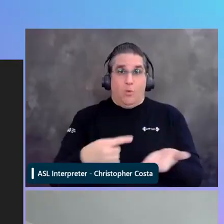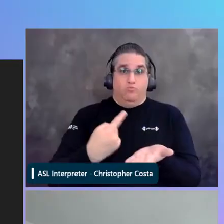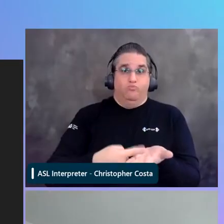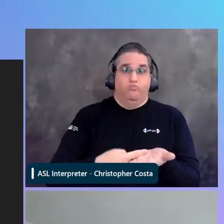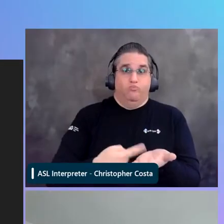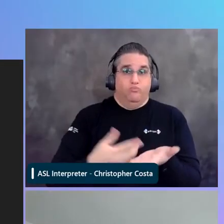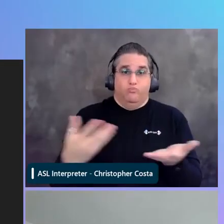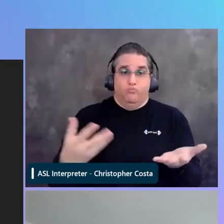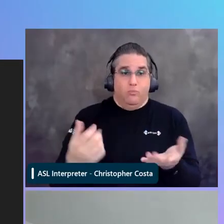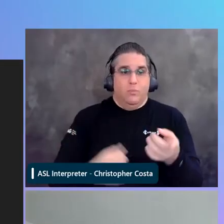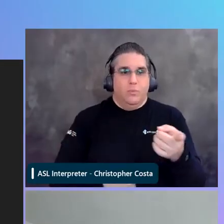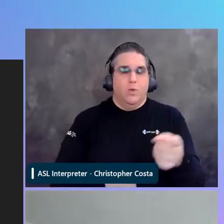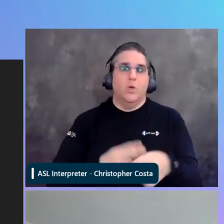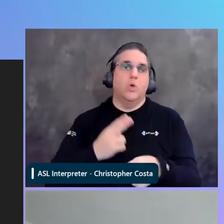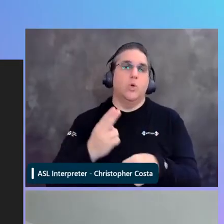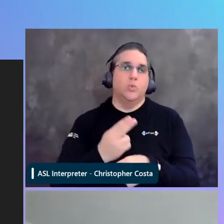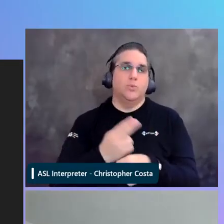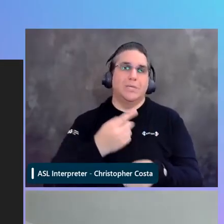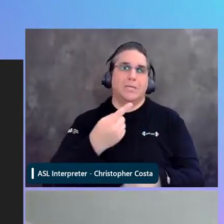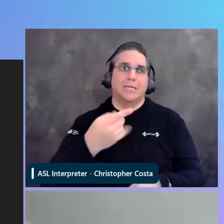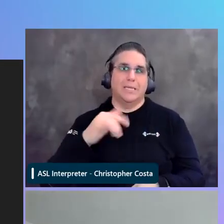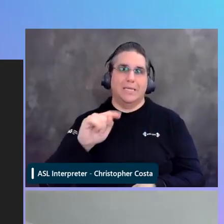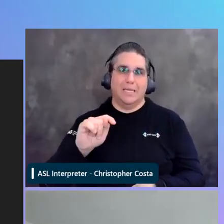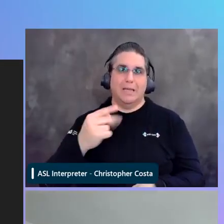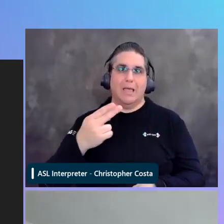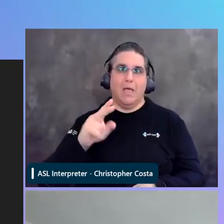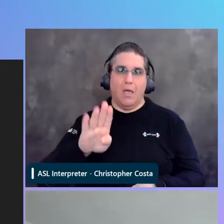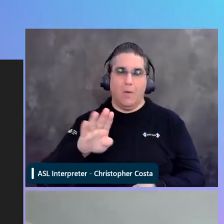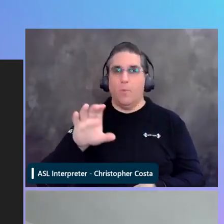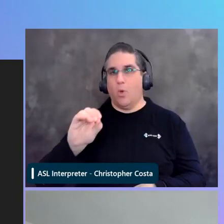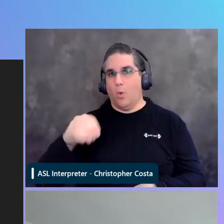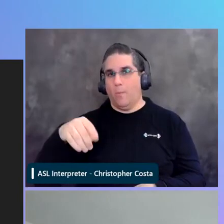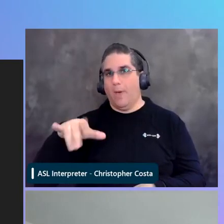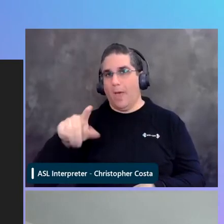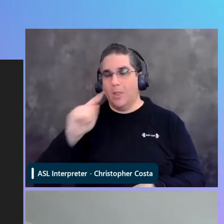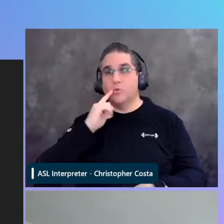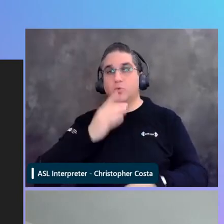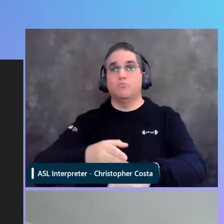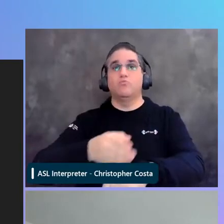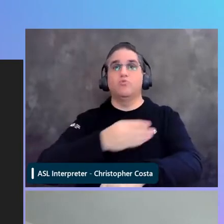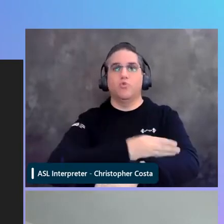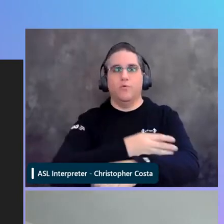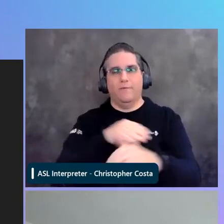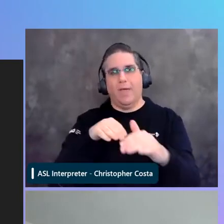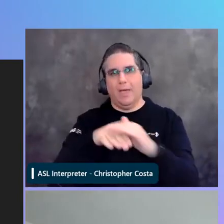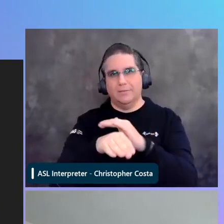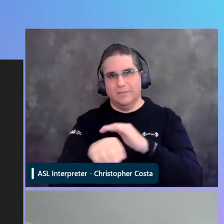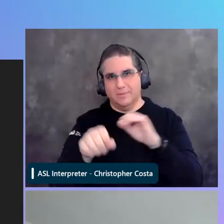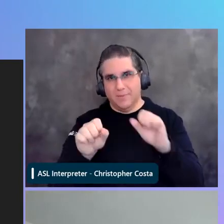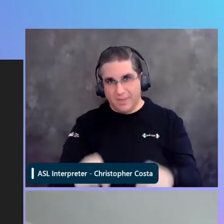GitHub Copilot to approve accessibility. Right Kind of